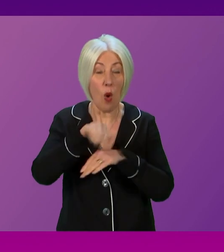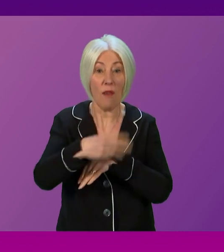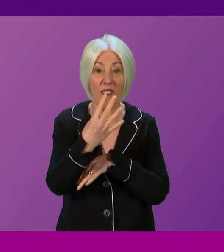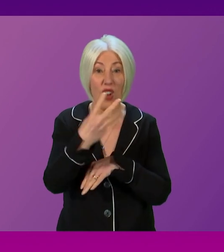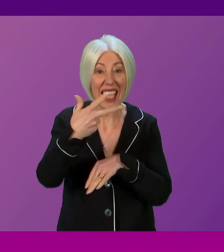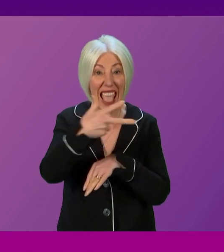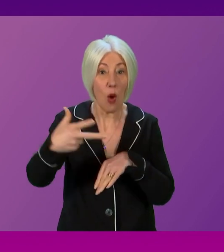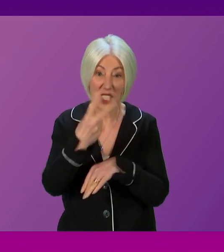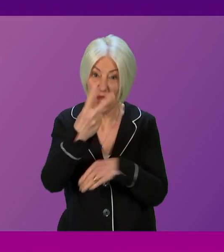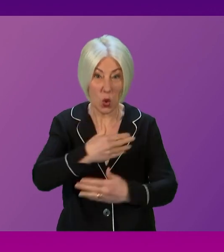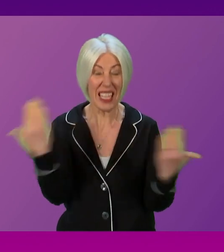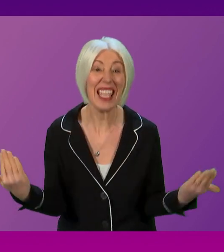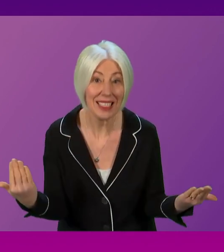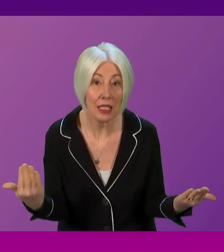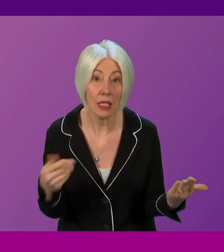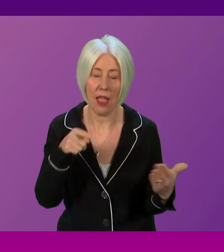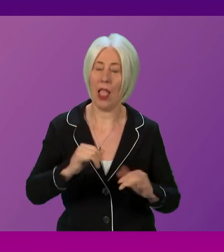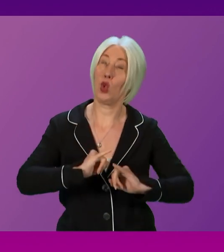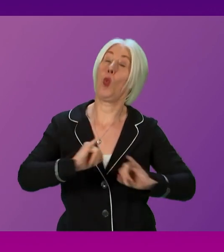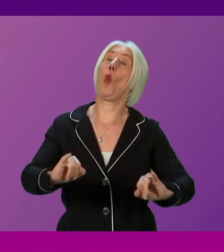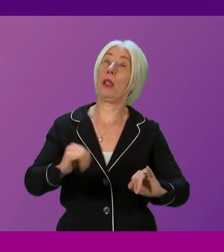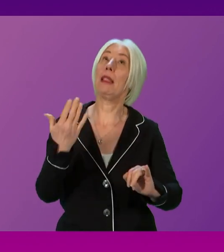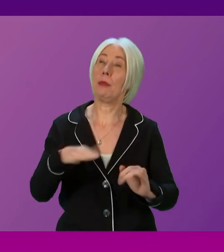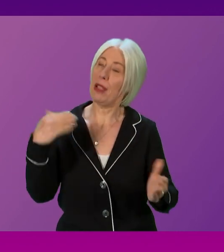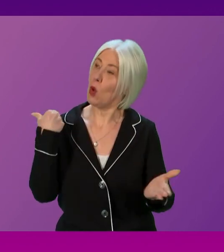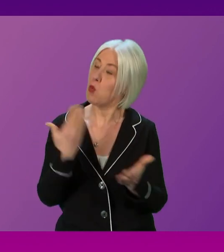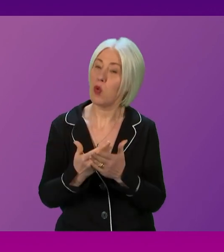This is the worst it has ever been. Staff are burned out,